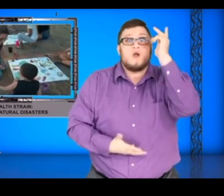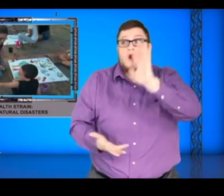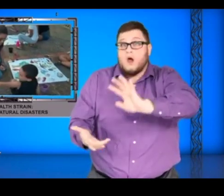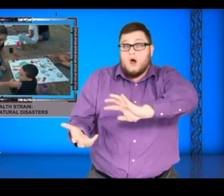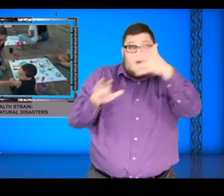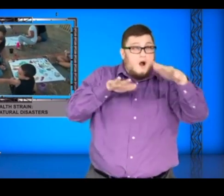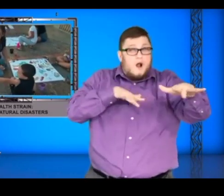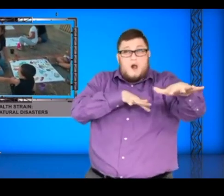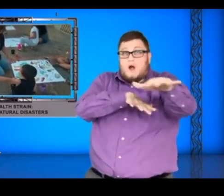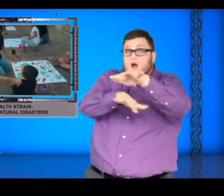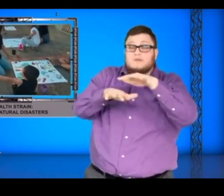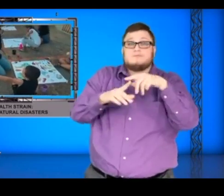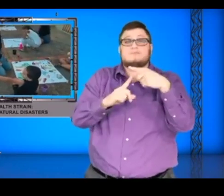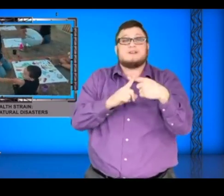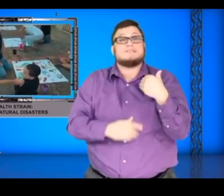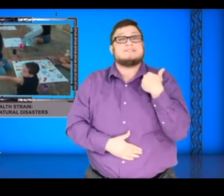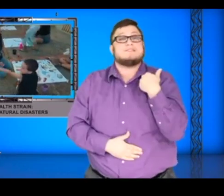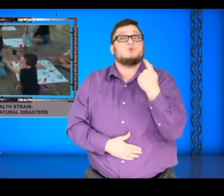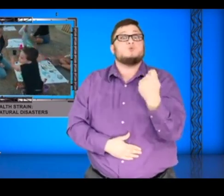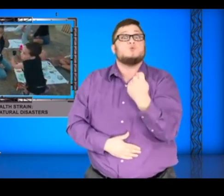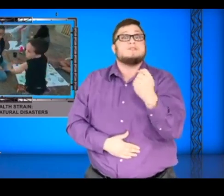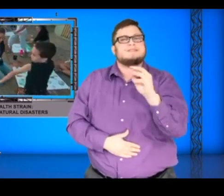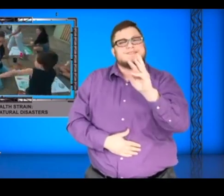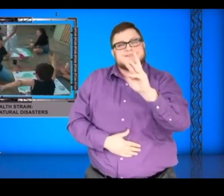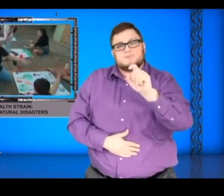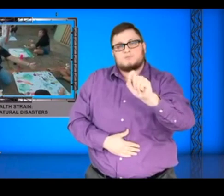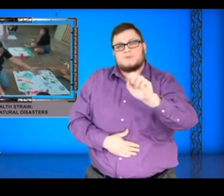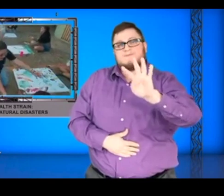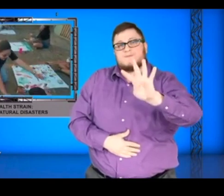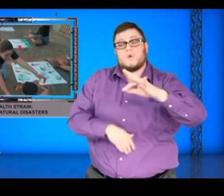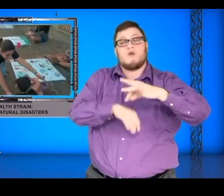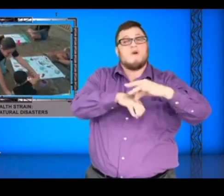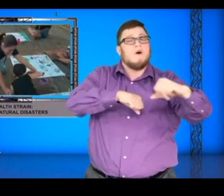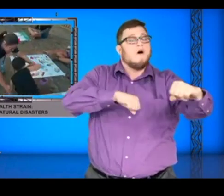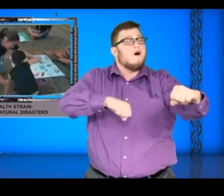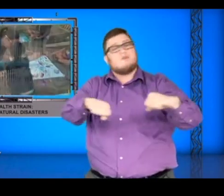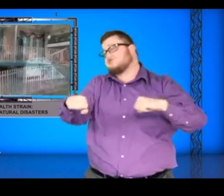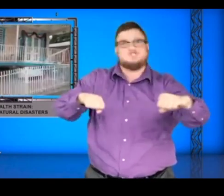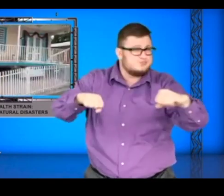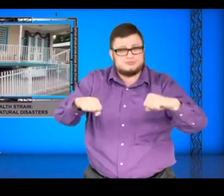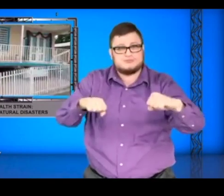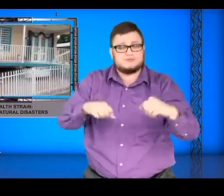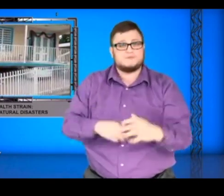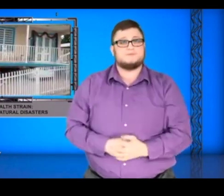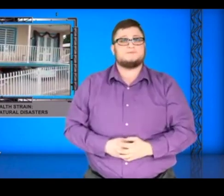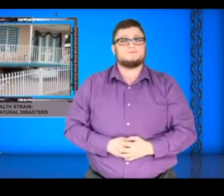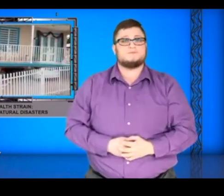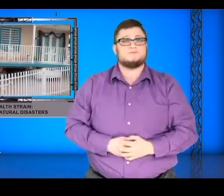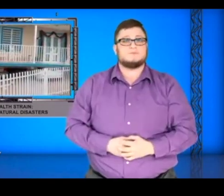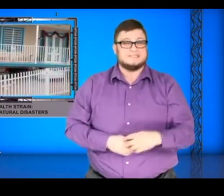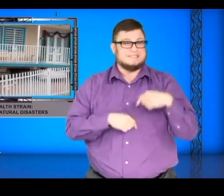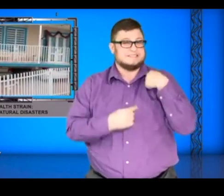political unrest and most recently a 6.4 magnitude earthquake on Tuesday.